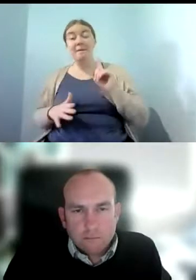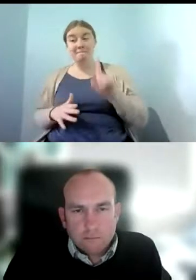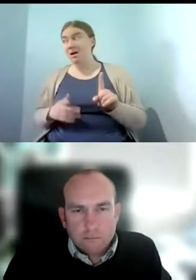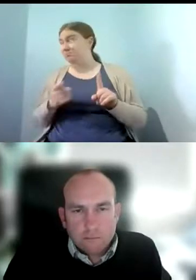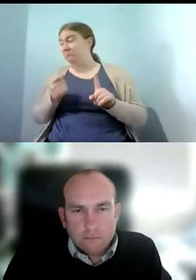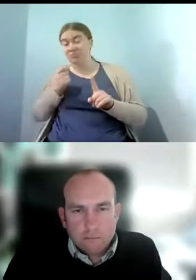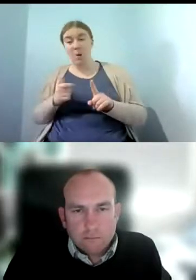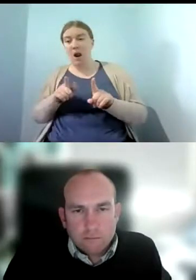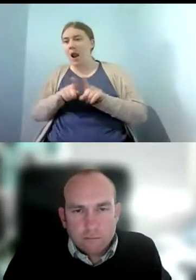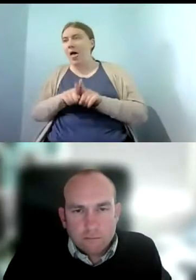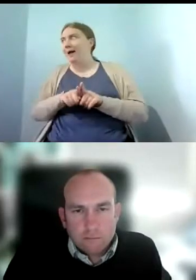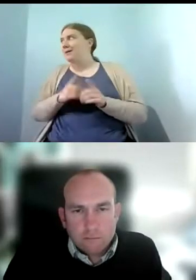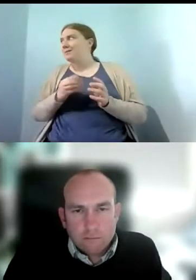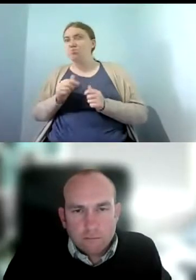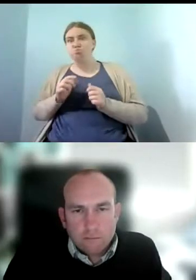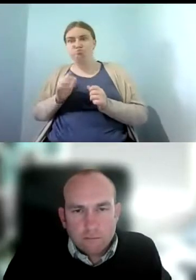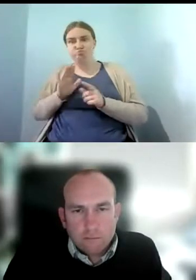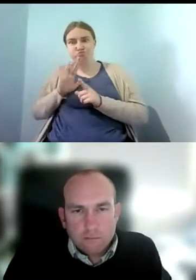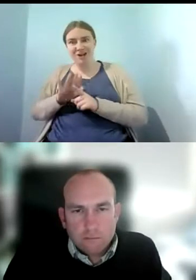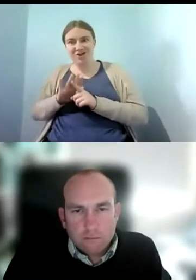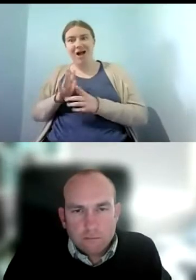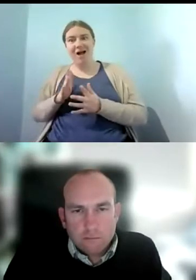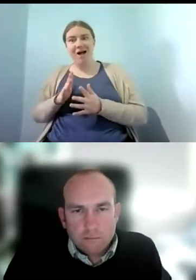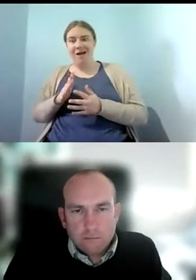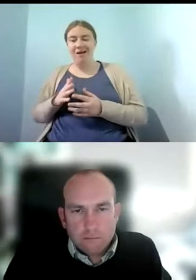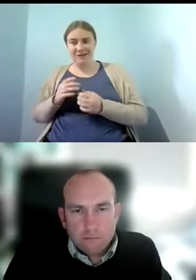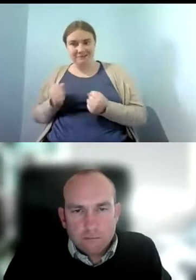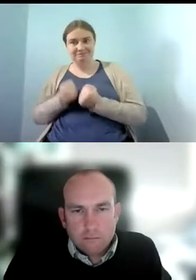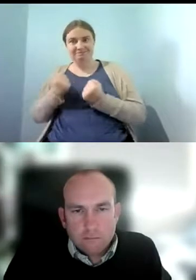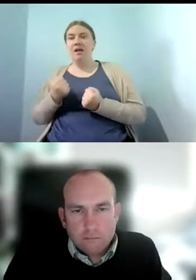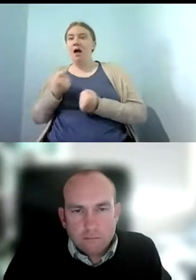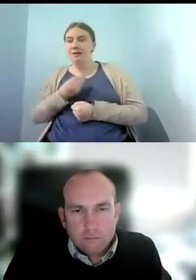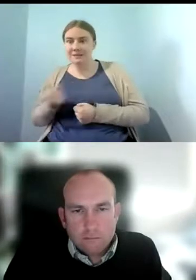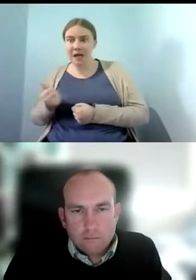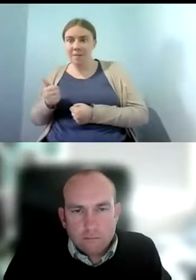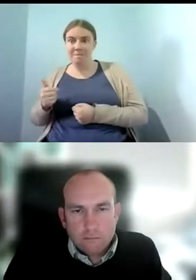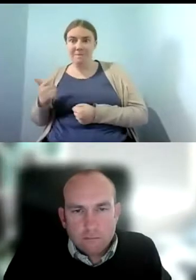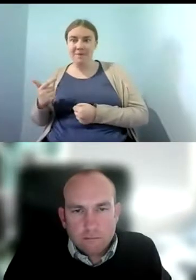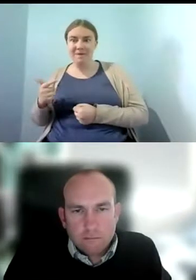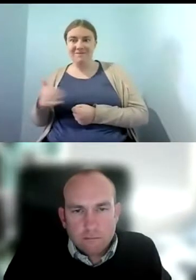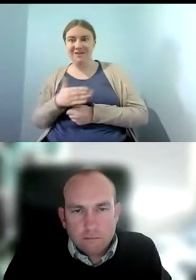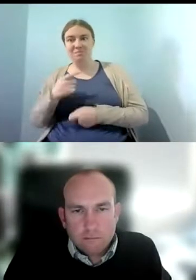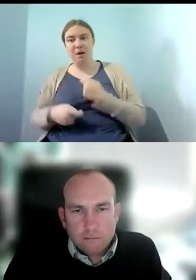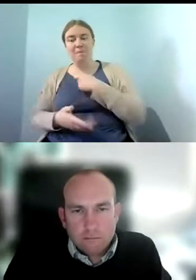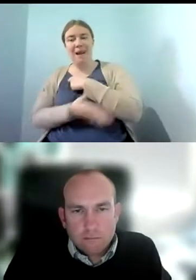selective pressure that has enabled some fish to get a little bit lazy over the generations because